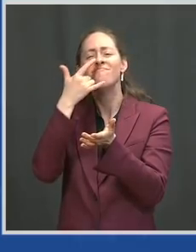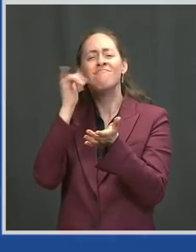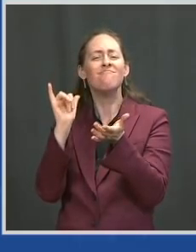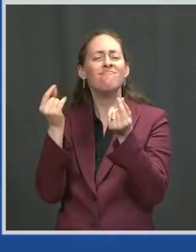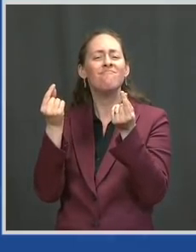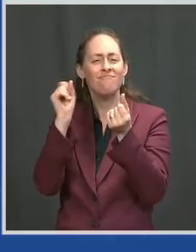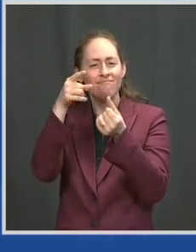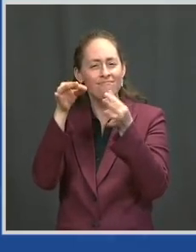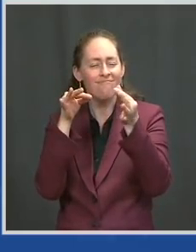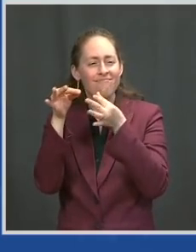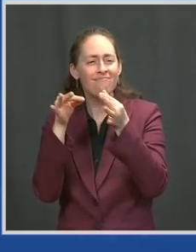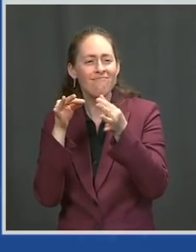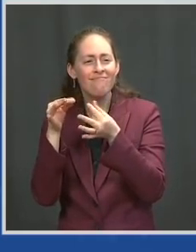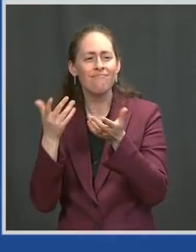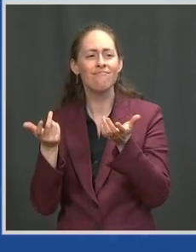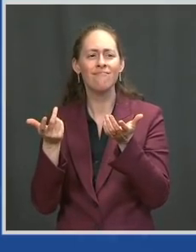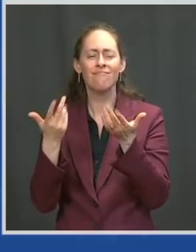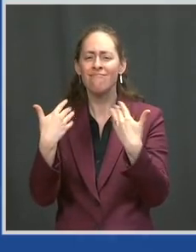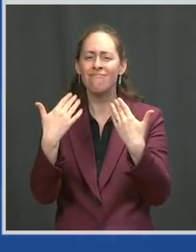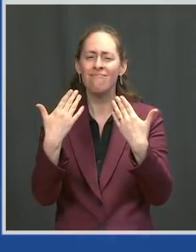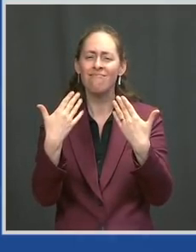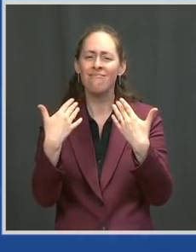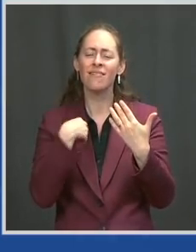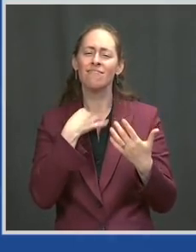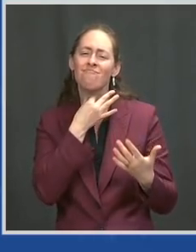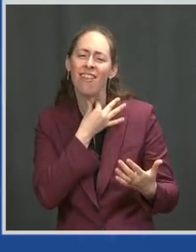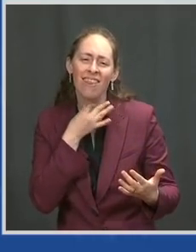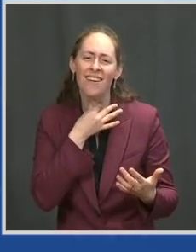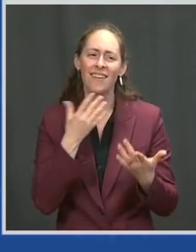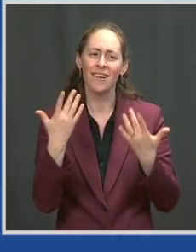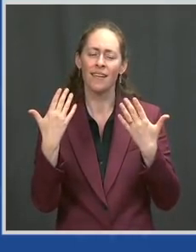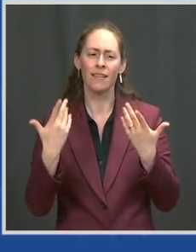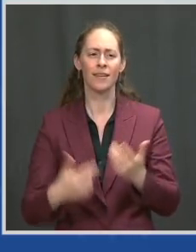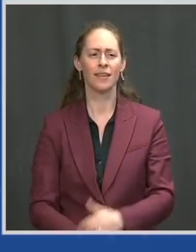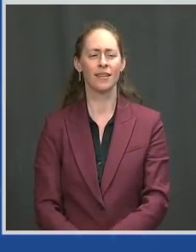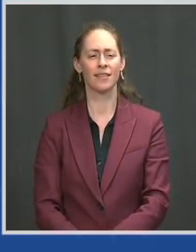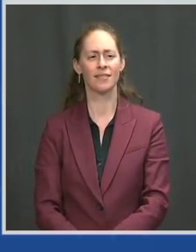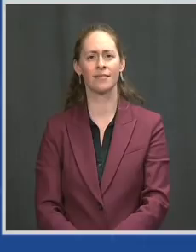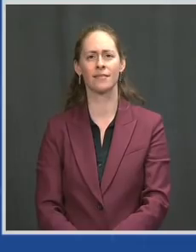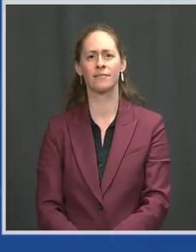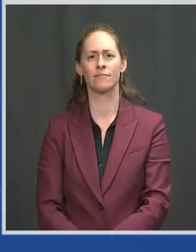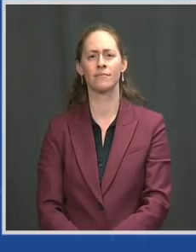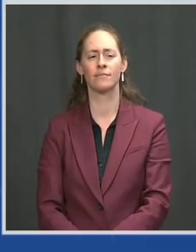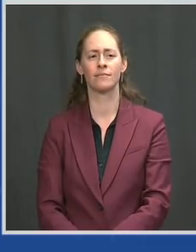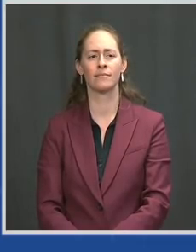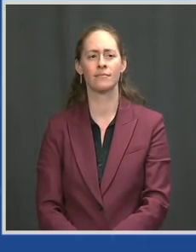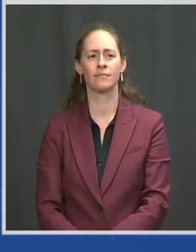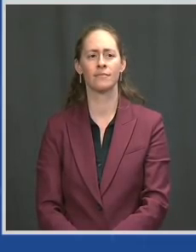talk to me about -- if you each tell me what you're doing. Governor Mills: I've been through our mobile unit,